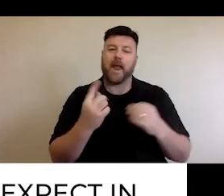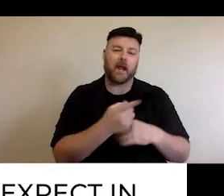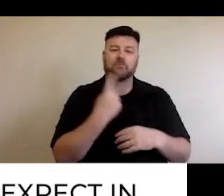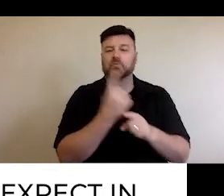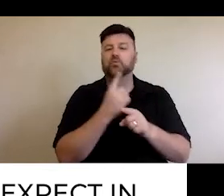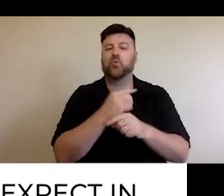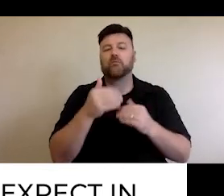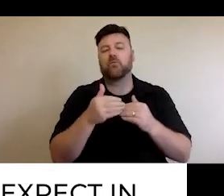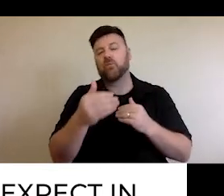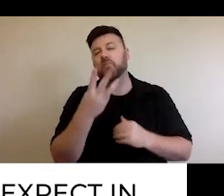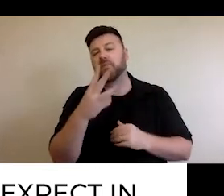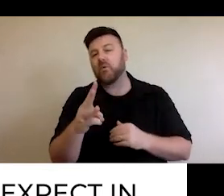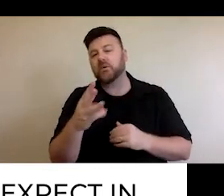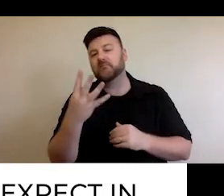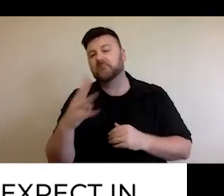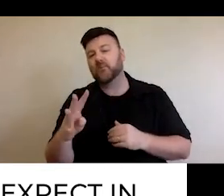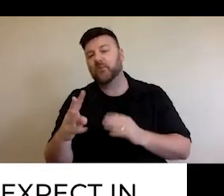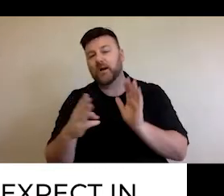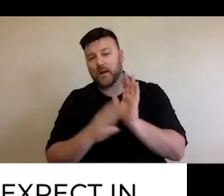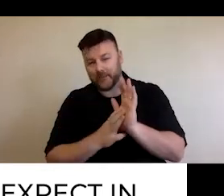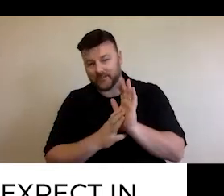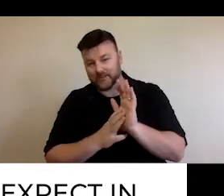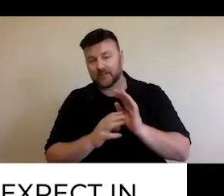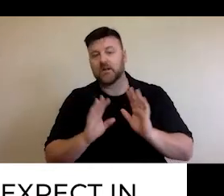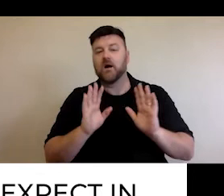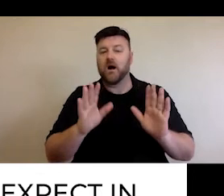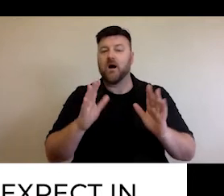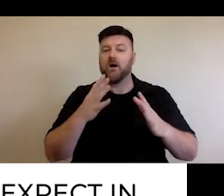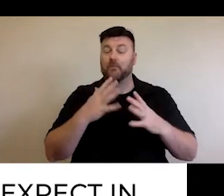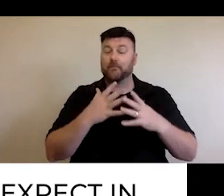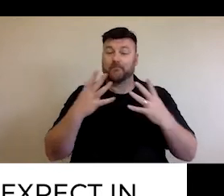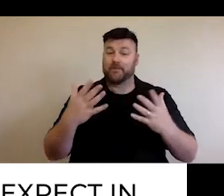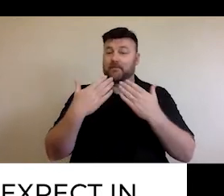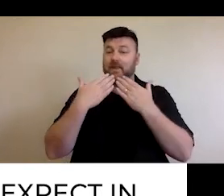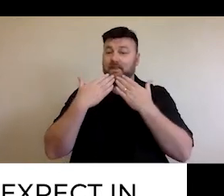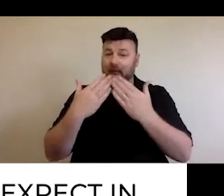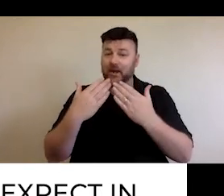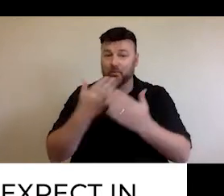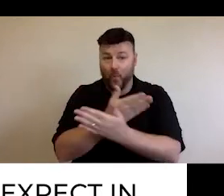But before we get into the content, I just want to say thank you very much for coming along to this session. I hope